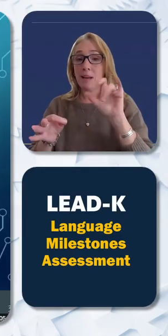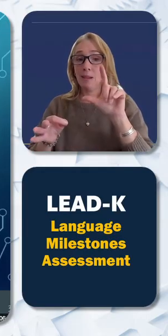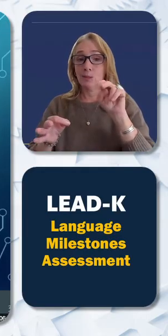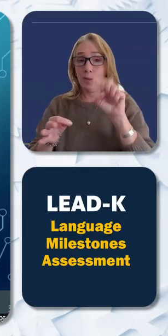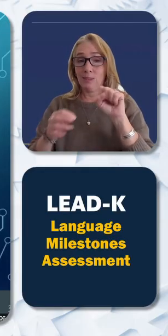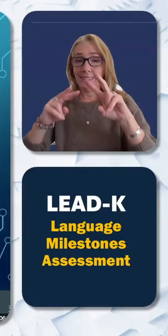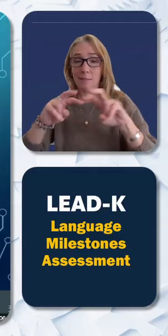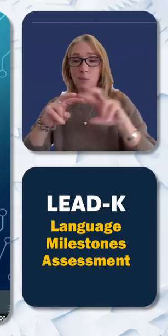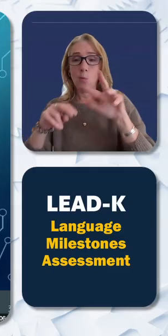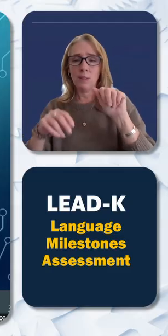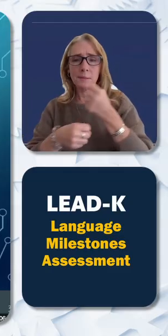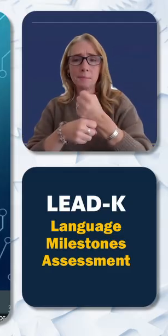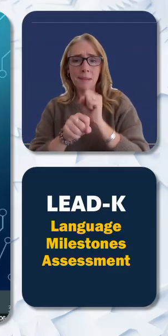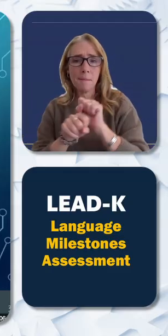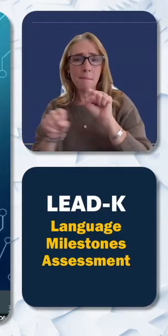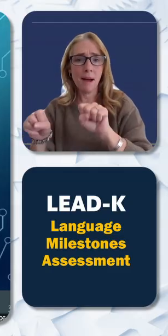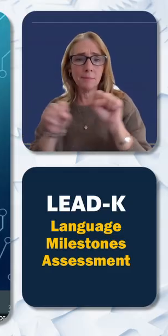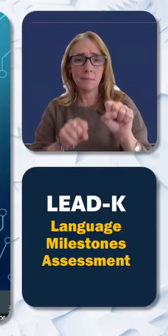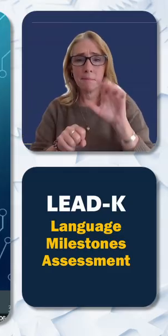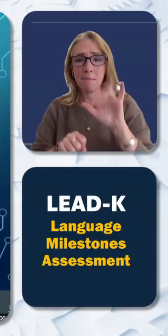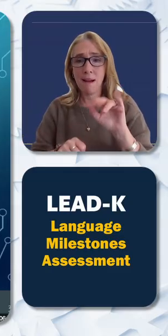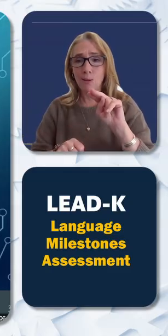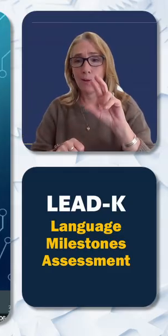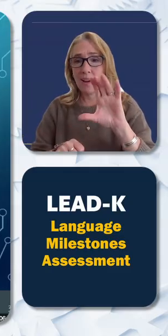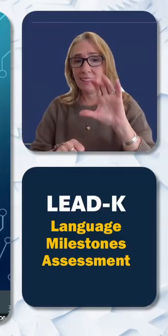We want to acknowledge that the CDE LEAD-K Language Milestones Assessment